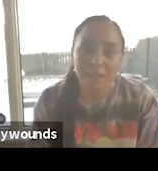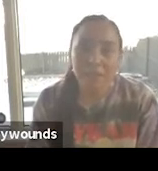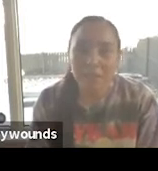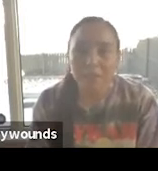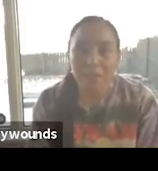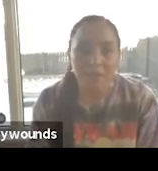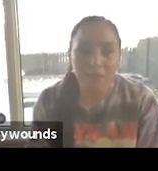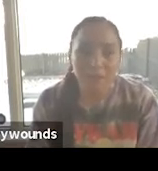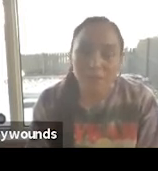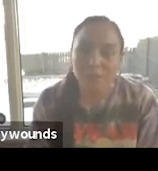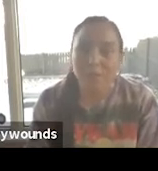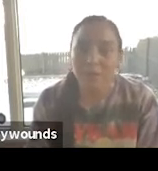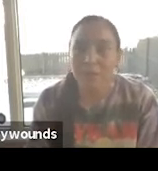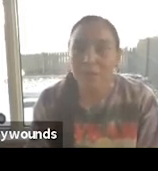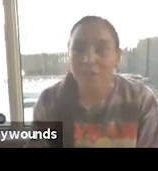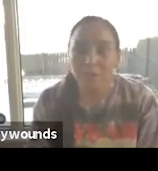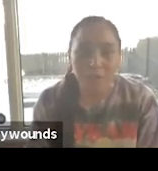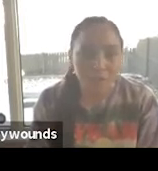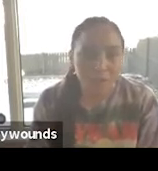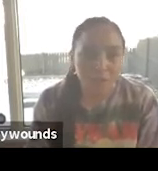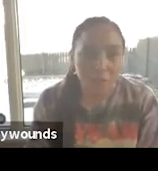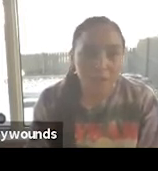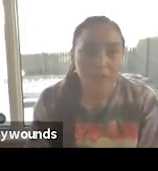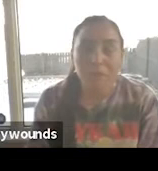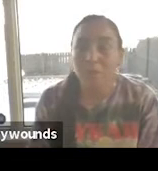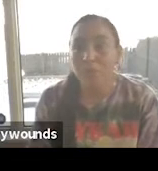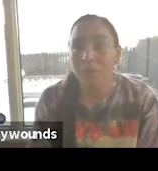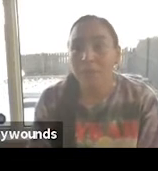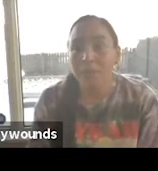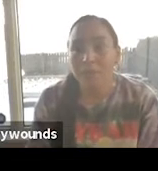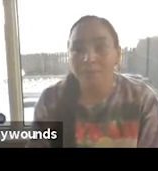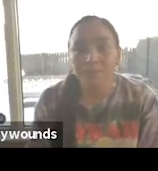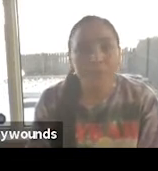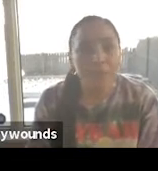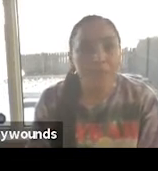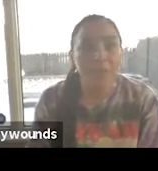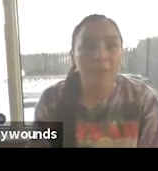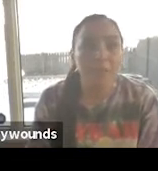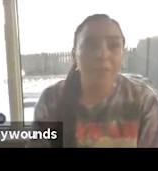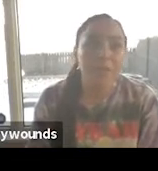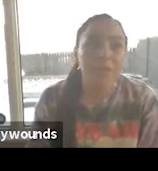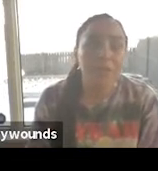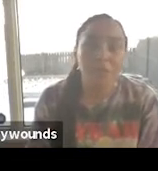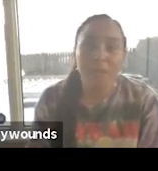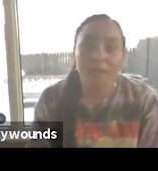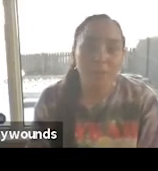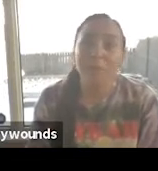of Calgary, in regards to decolonization, in regards to inclusion, in regards to speaking